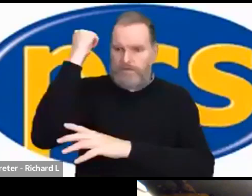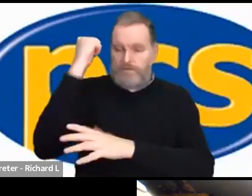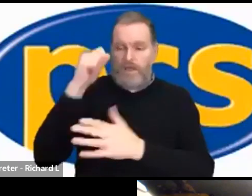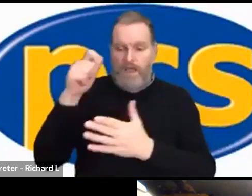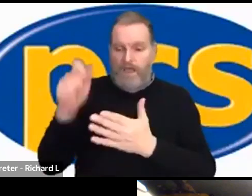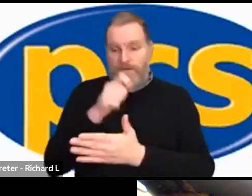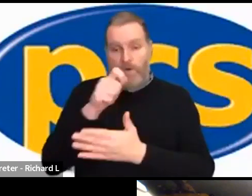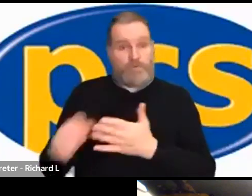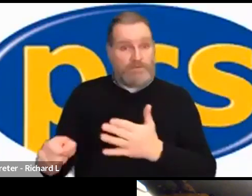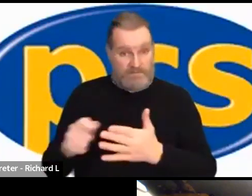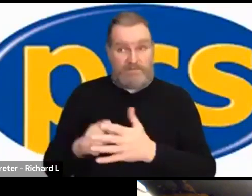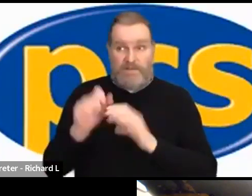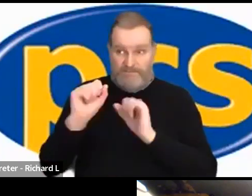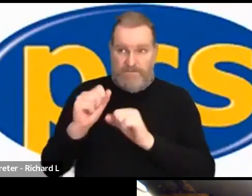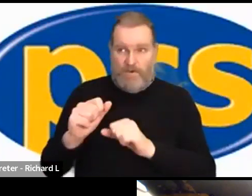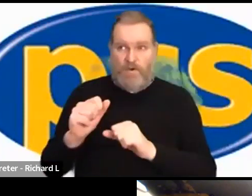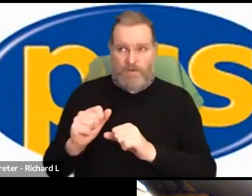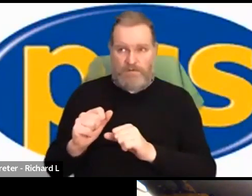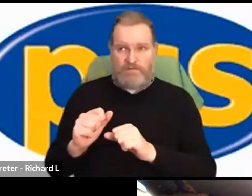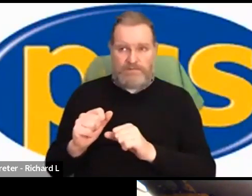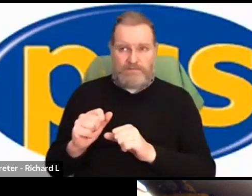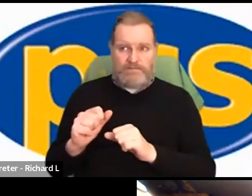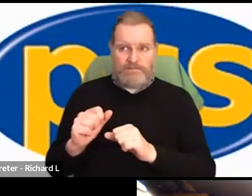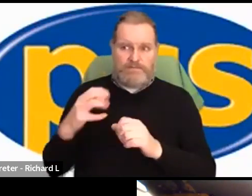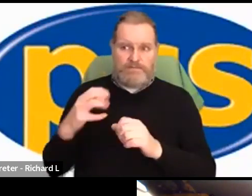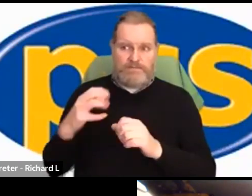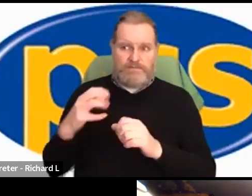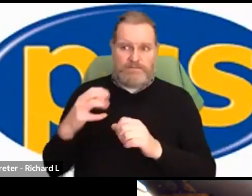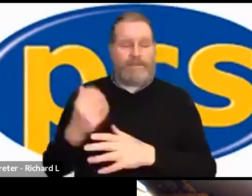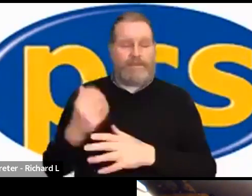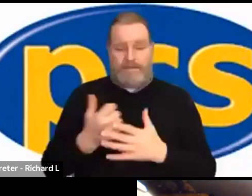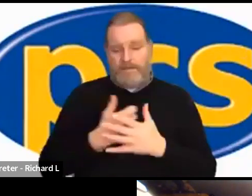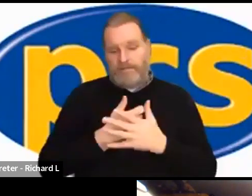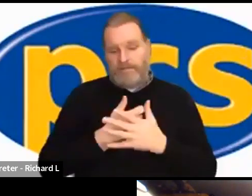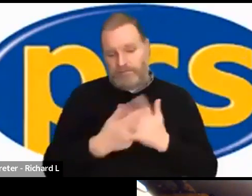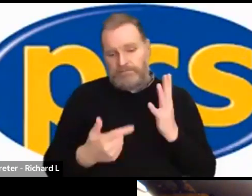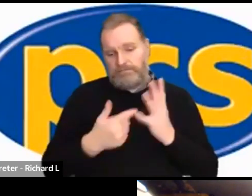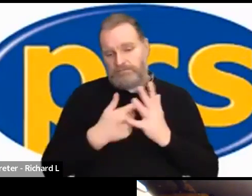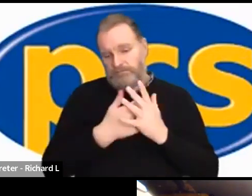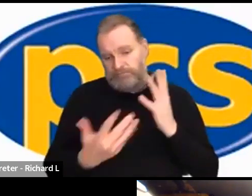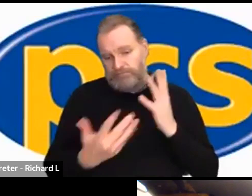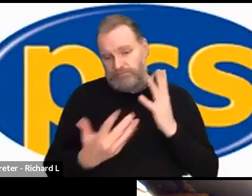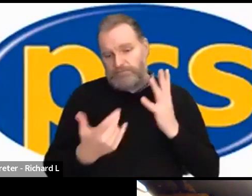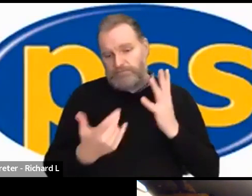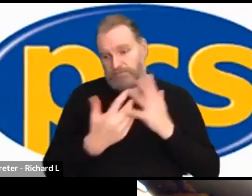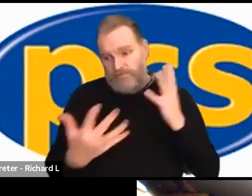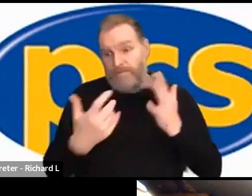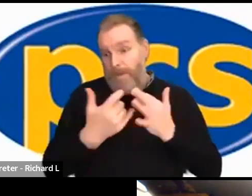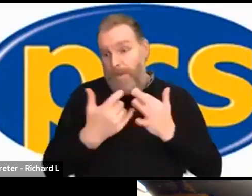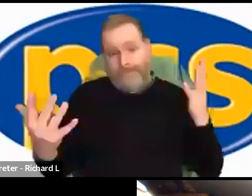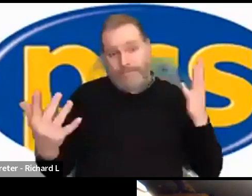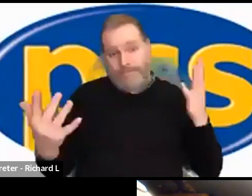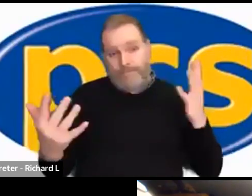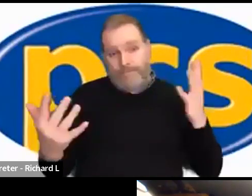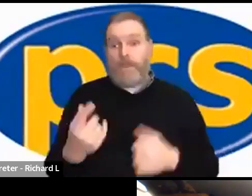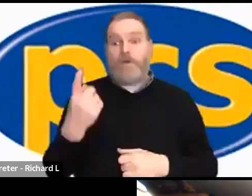massive vote for industrial action amongst the fasting So there is there is union after union after union. union gonna be on strike,